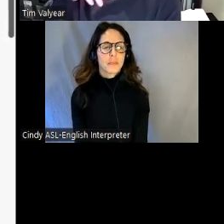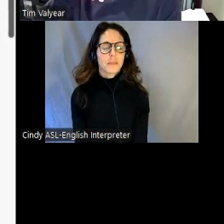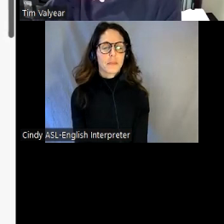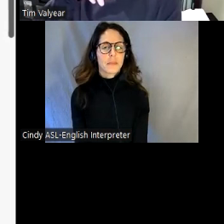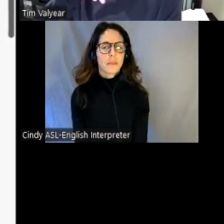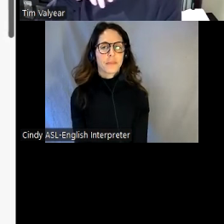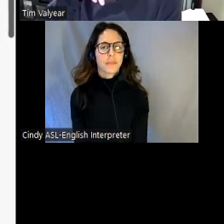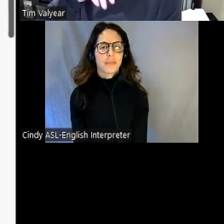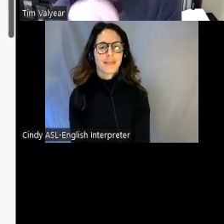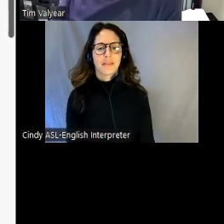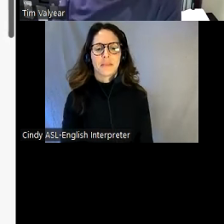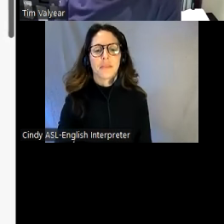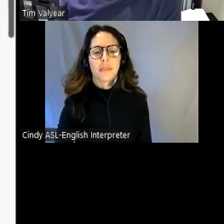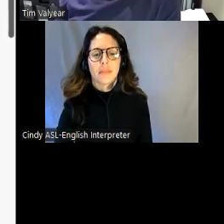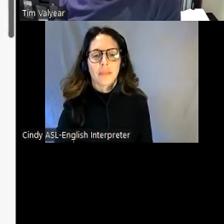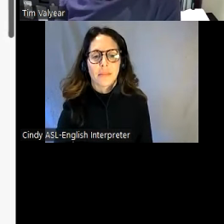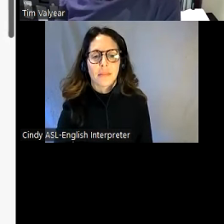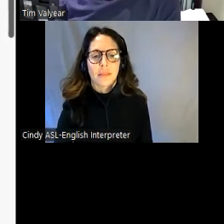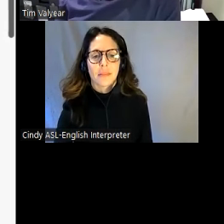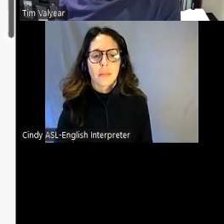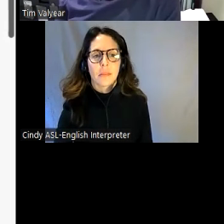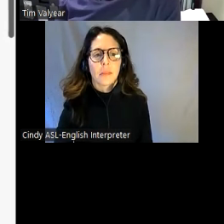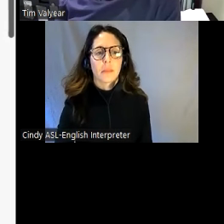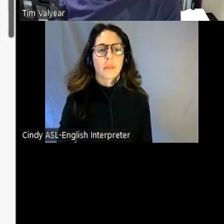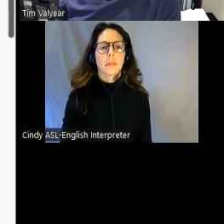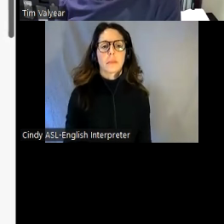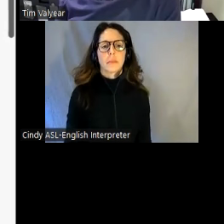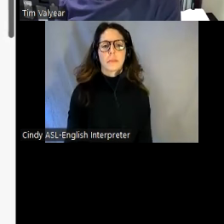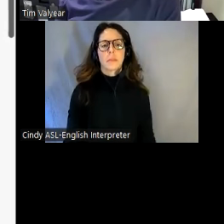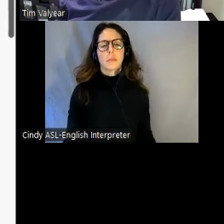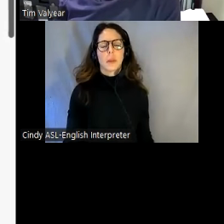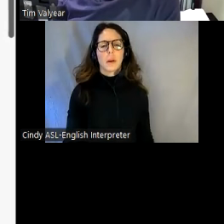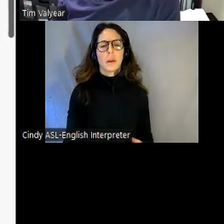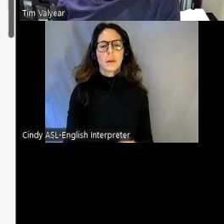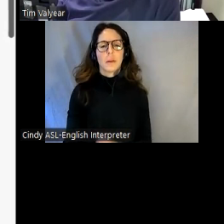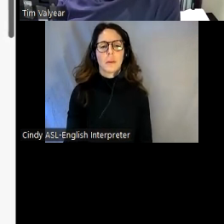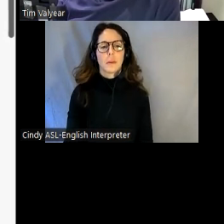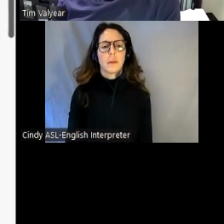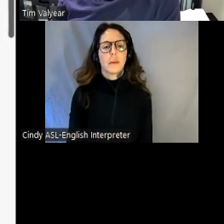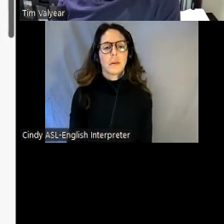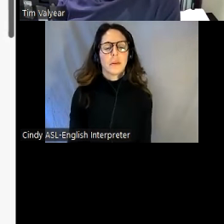Hi, I'm an infectious disease specialist and a dean in the college of medicine. I want to share with you how to stay